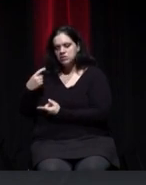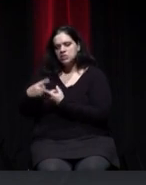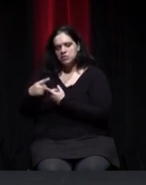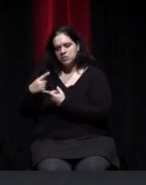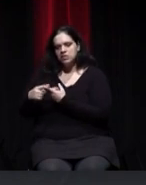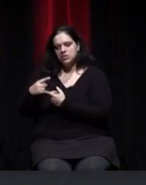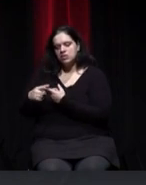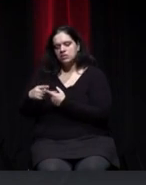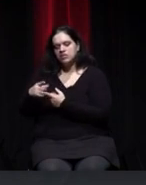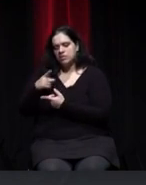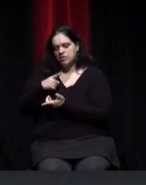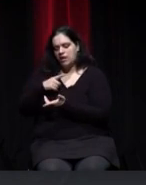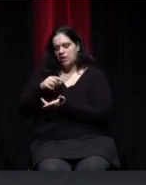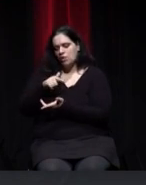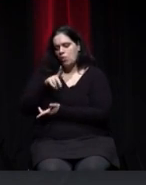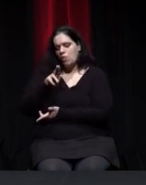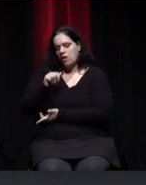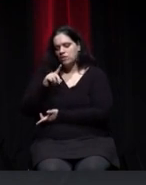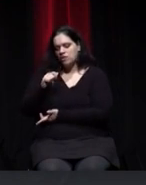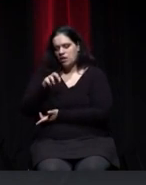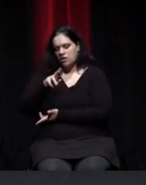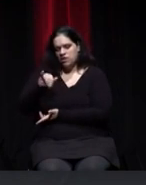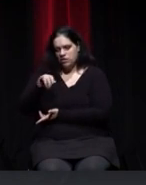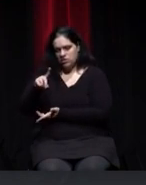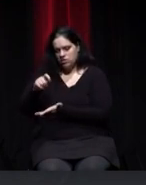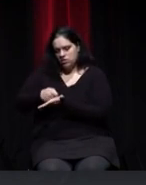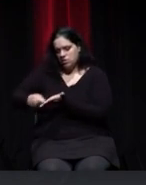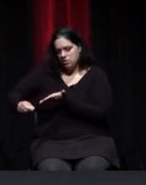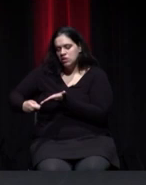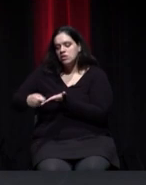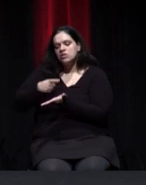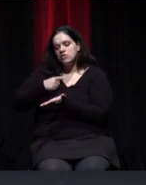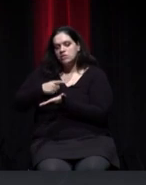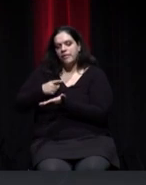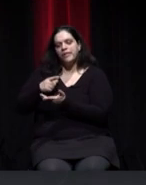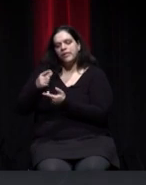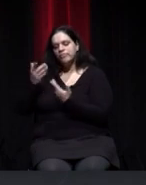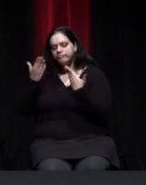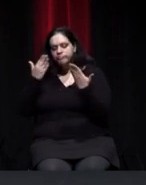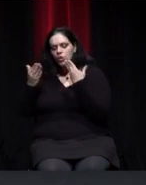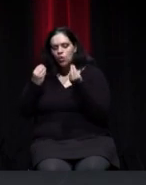as an example of connection between different points offering many beginnings and many ends,